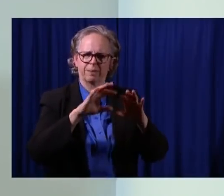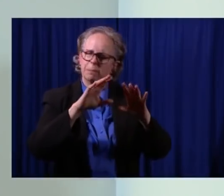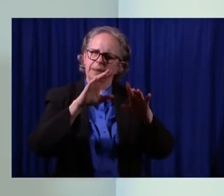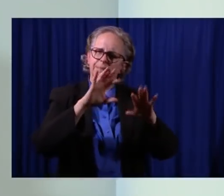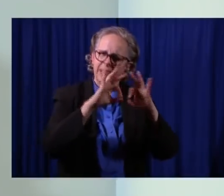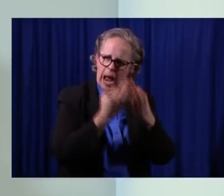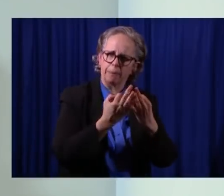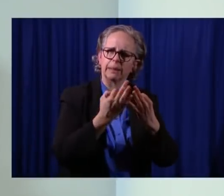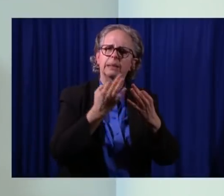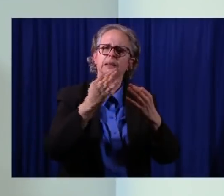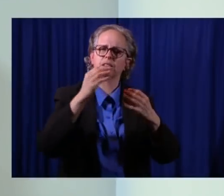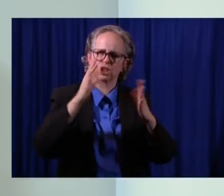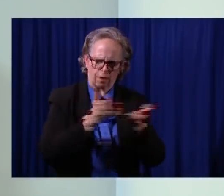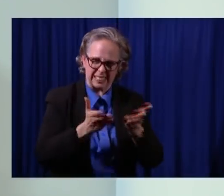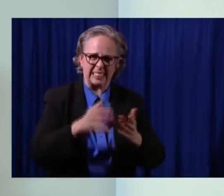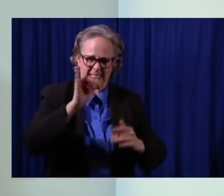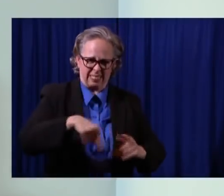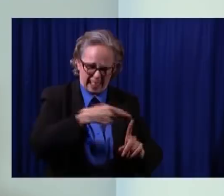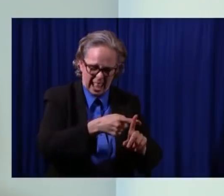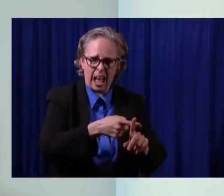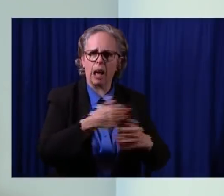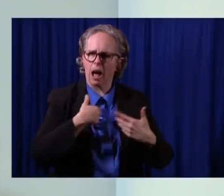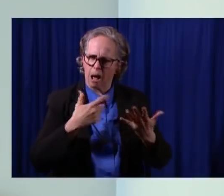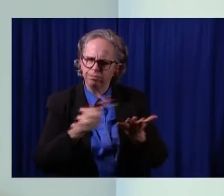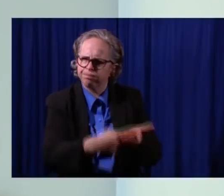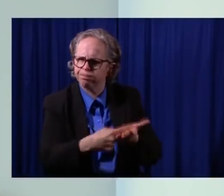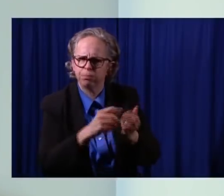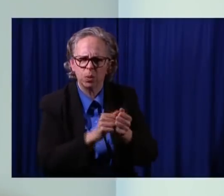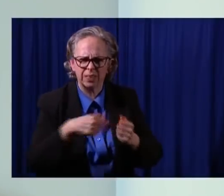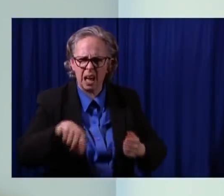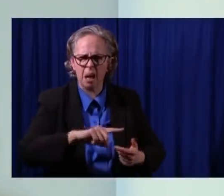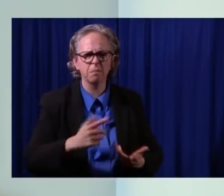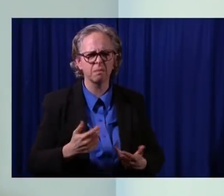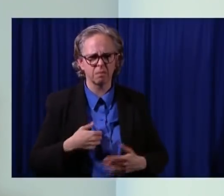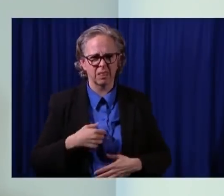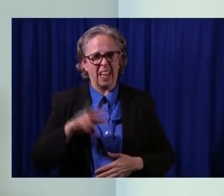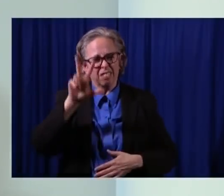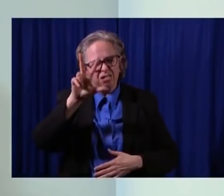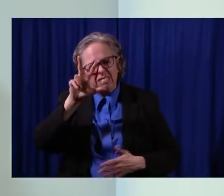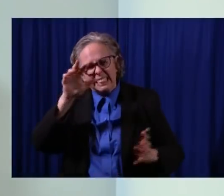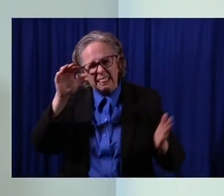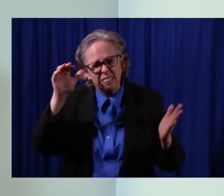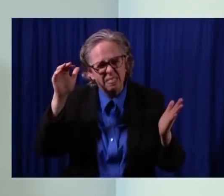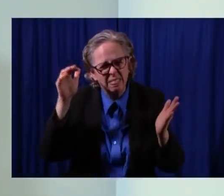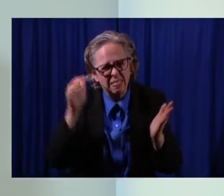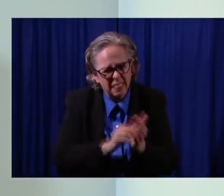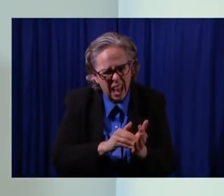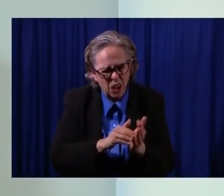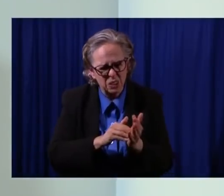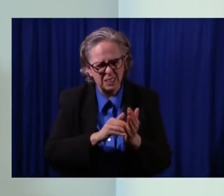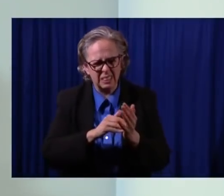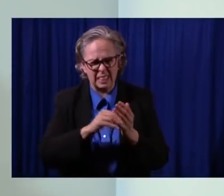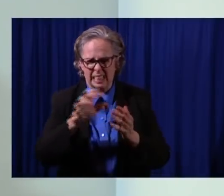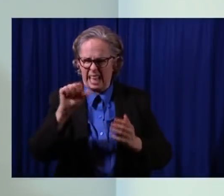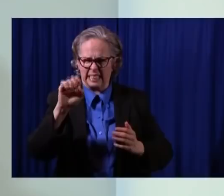INSURANCE FINANCES THAT ARE NOT THEIRS AND ARE NOT ENTITLED TO APPEAR FRAUD. SO I CHECKED WITH THE